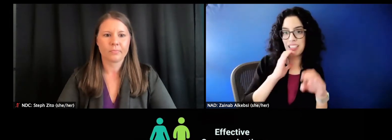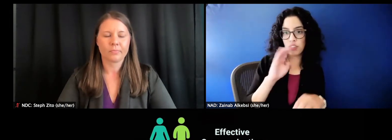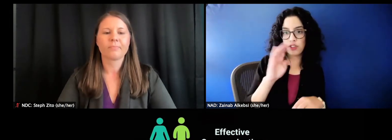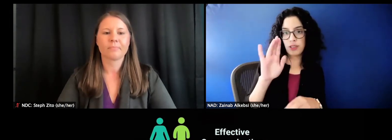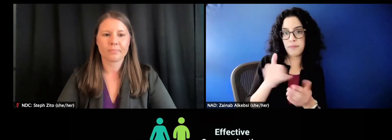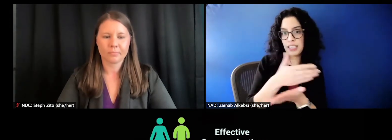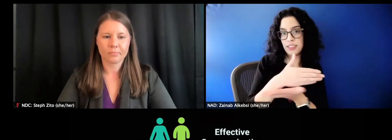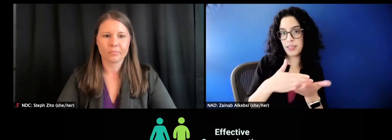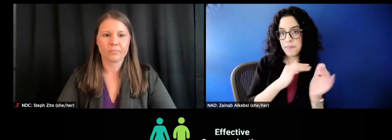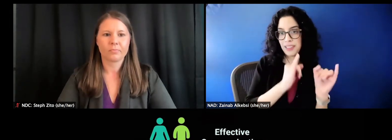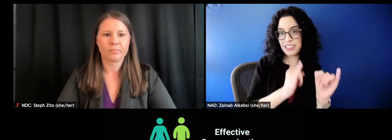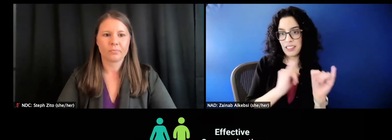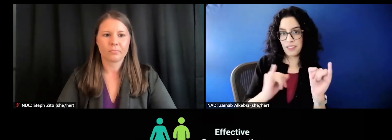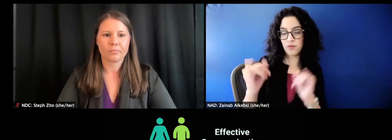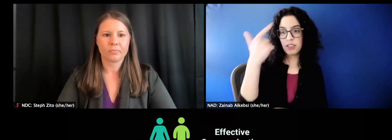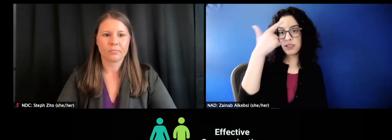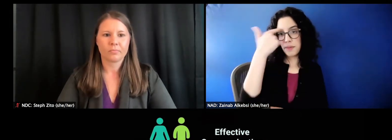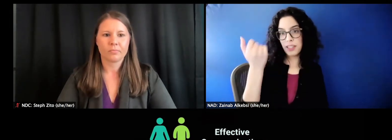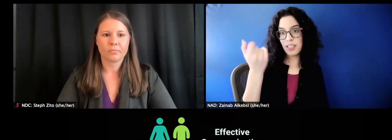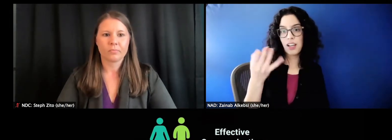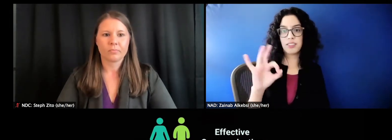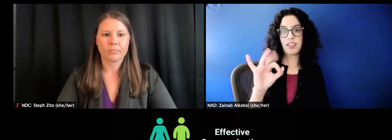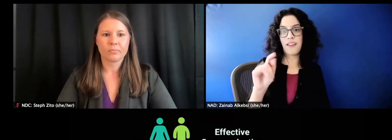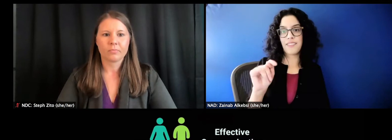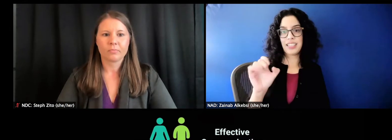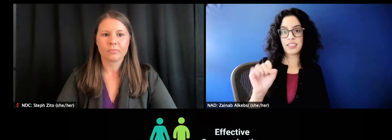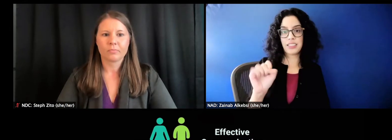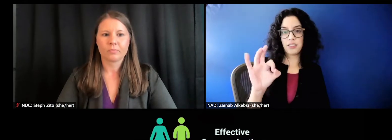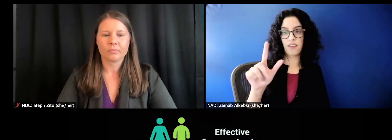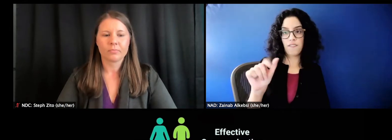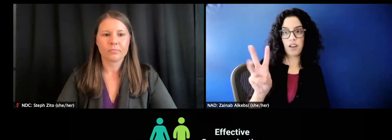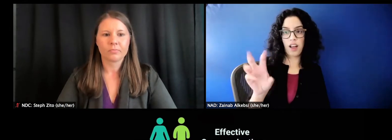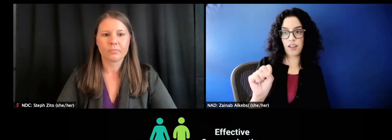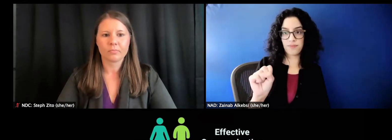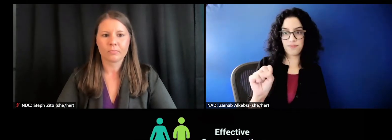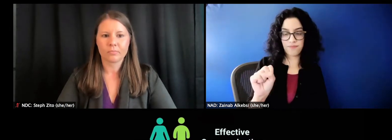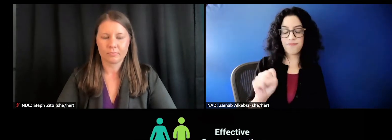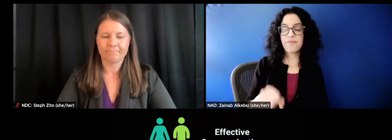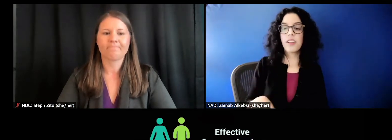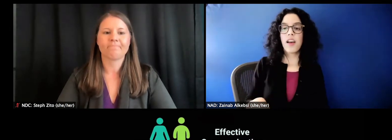by certain individuals because of its flaws.